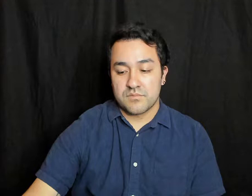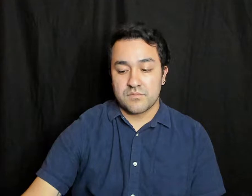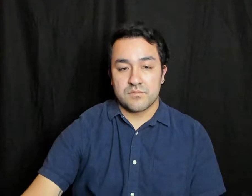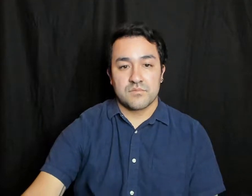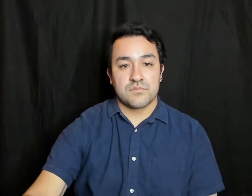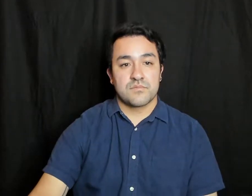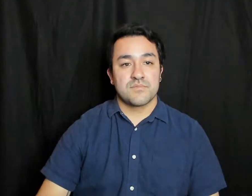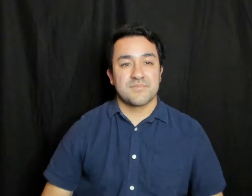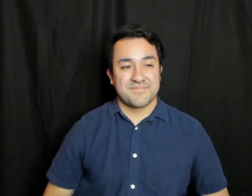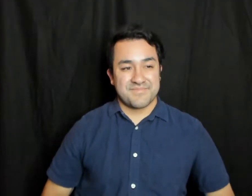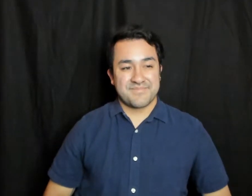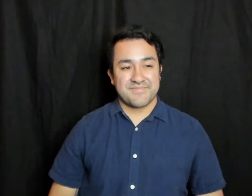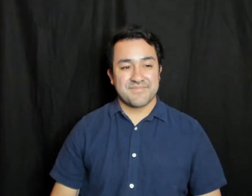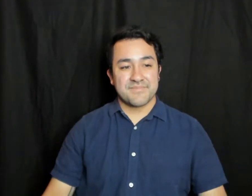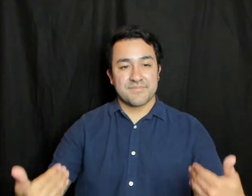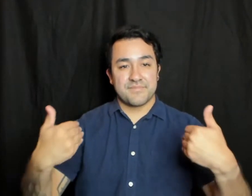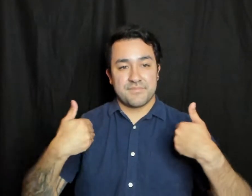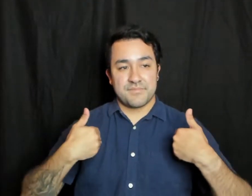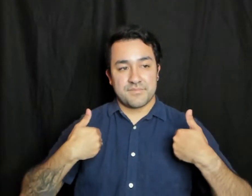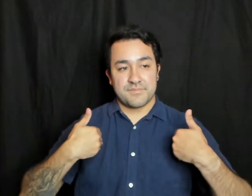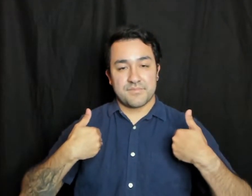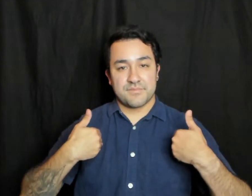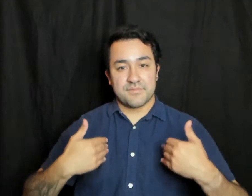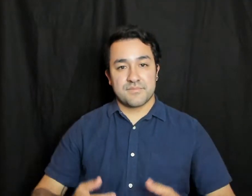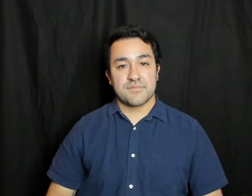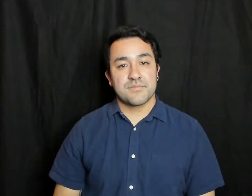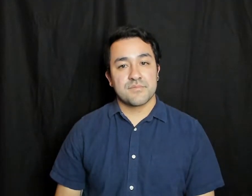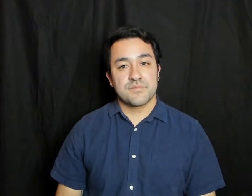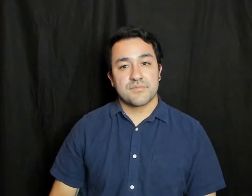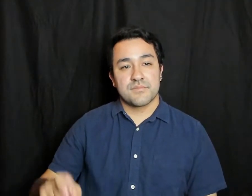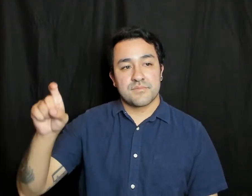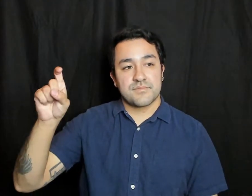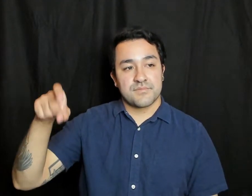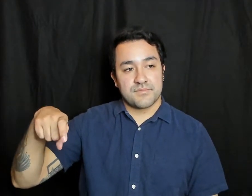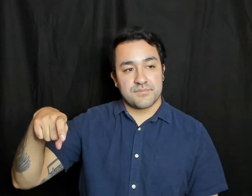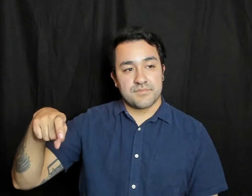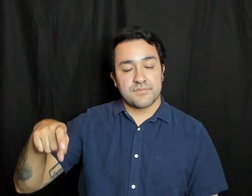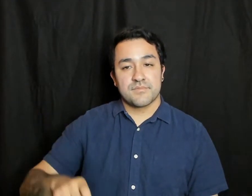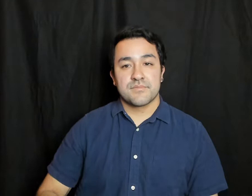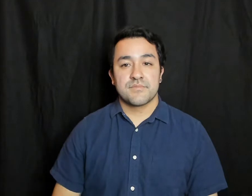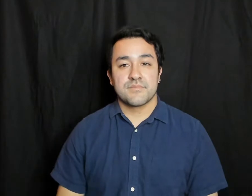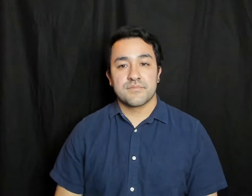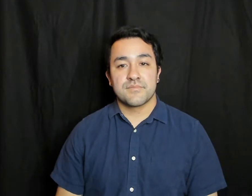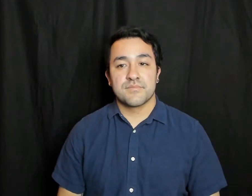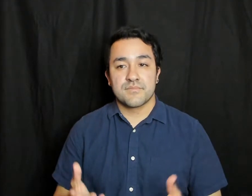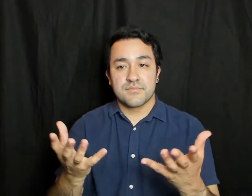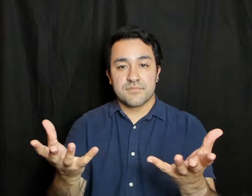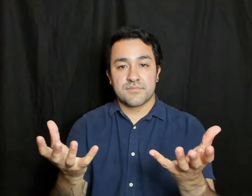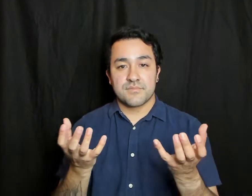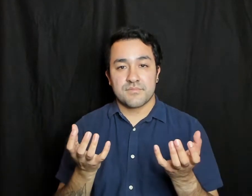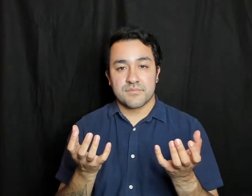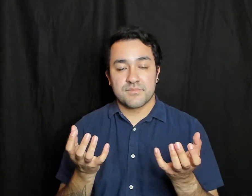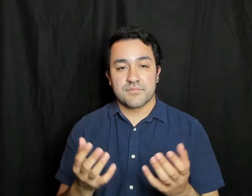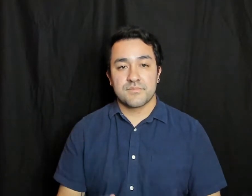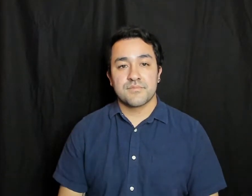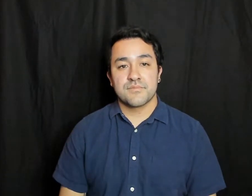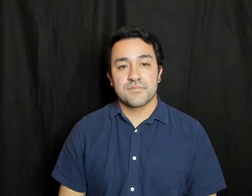THE TOP LINE IS ASL GLOSS The bottom line is the English translation. HAVE NEED WANT